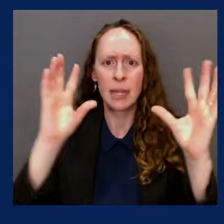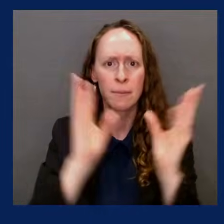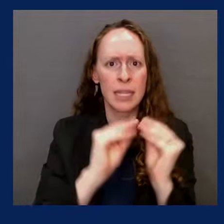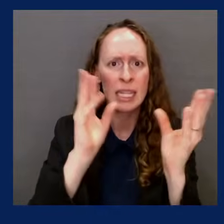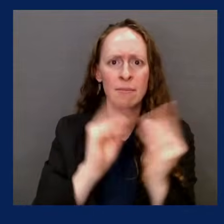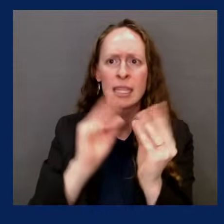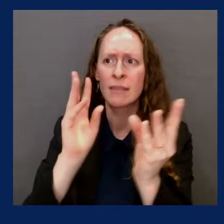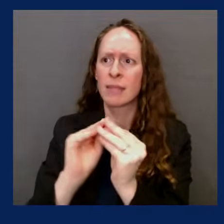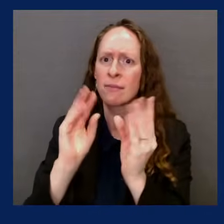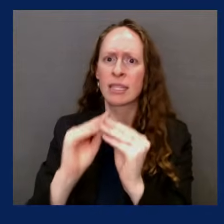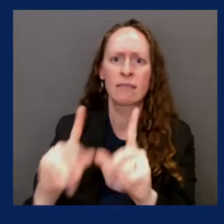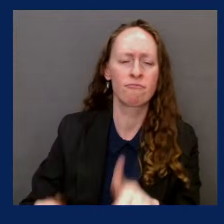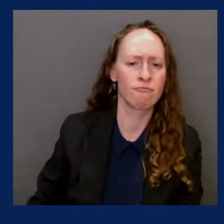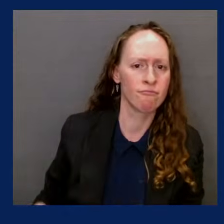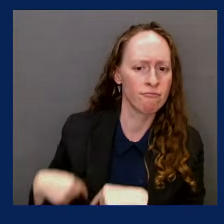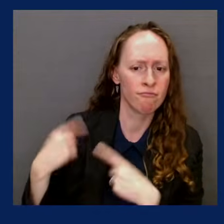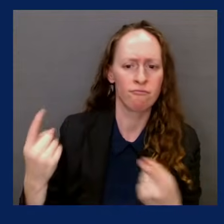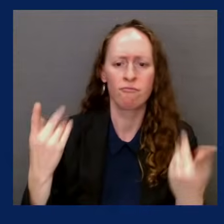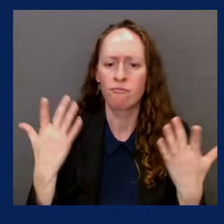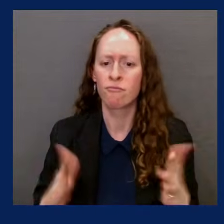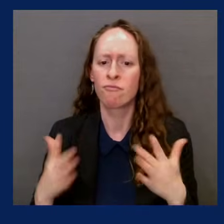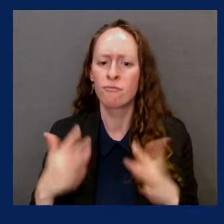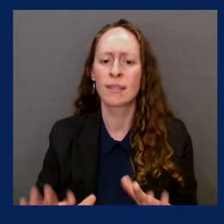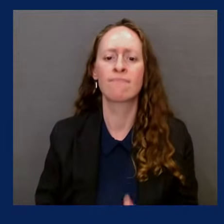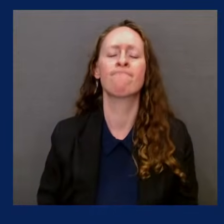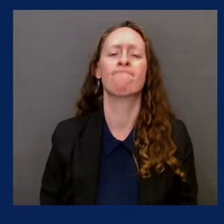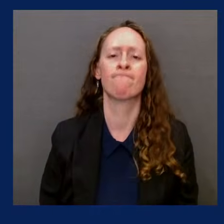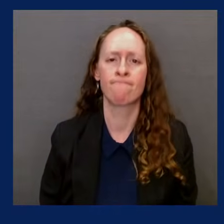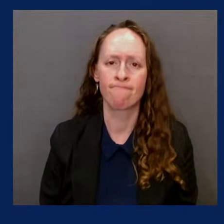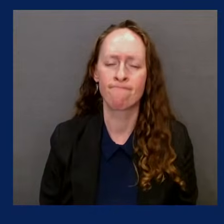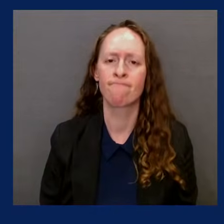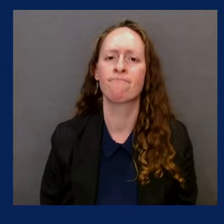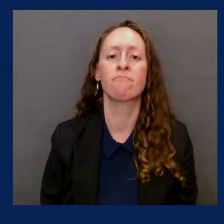because dialogue is always a good thing. Through dialogue comes understanding